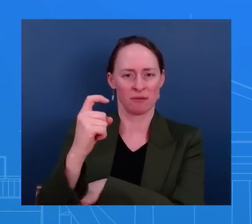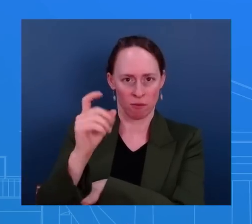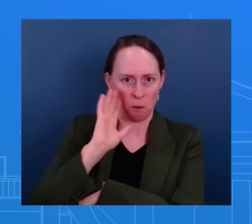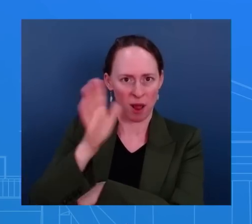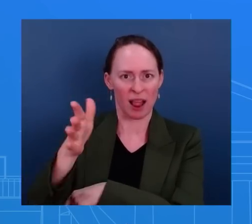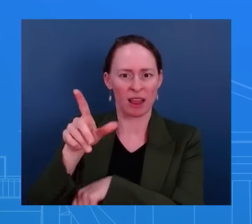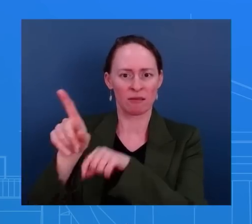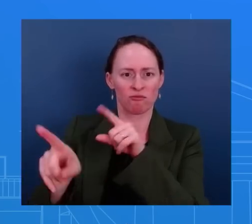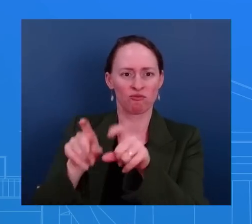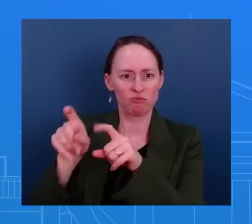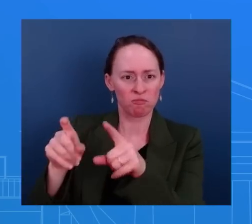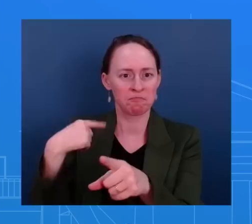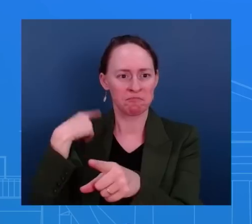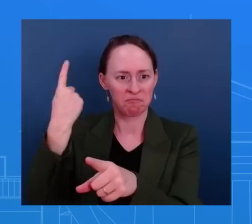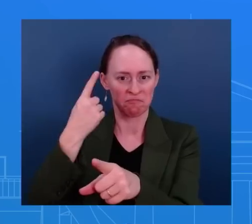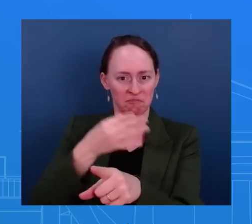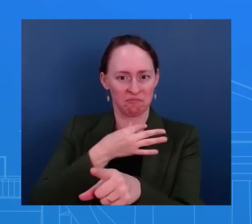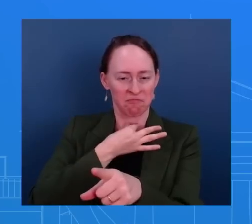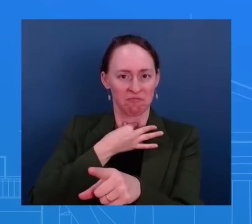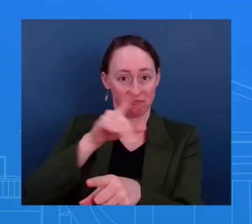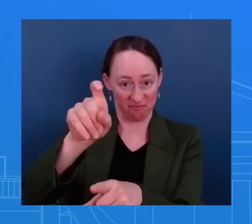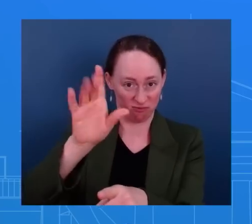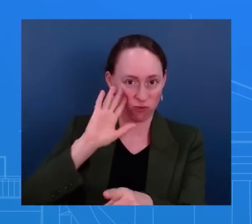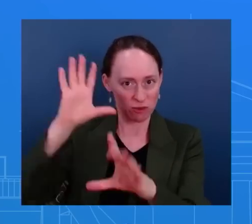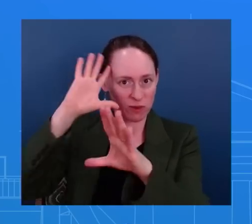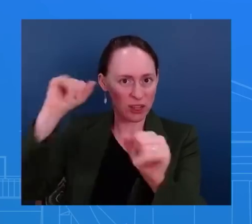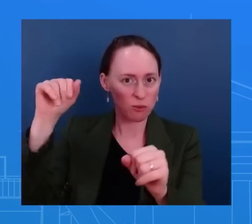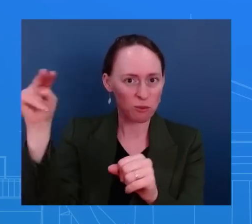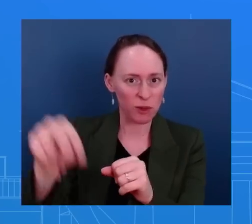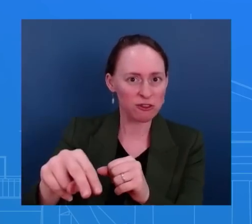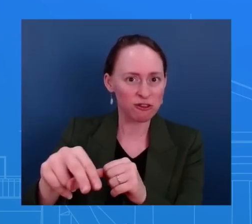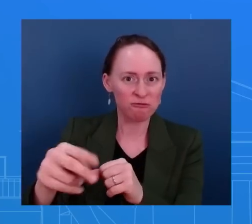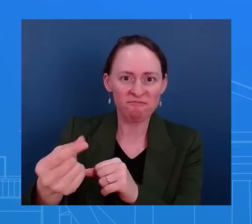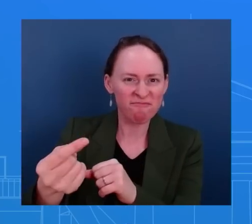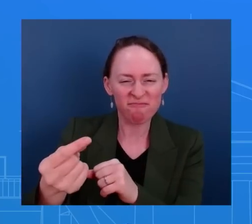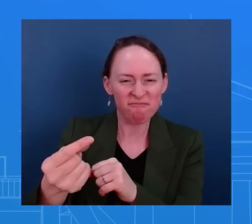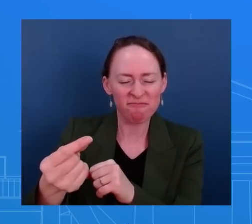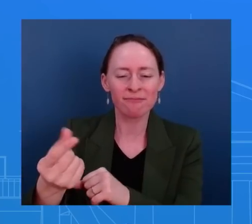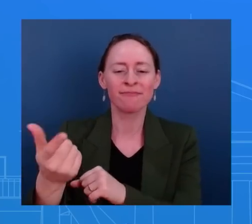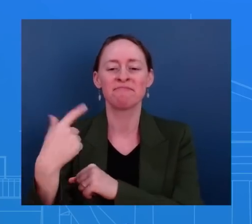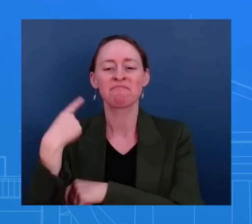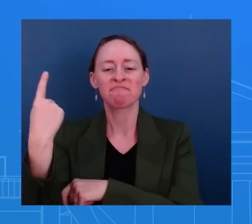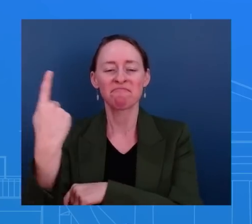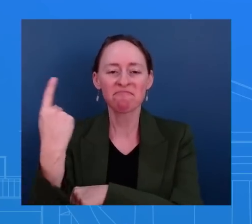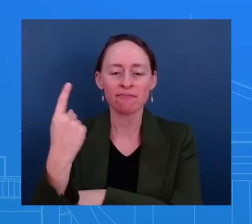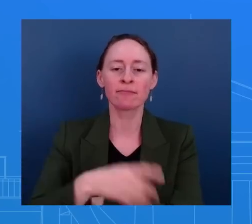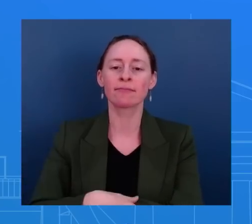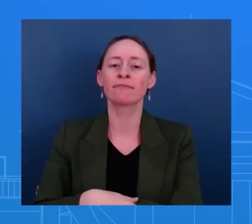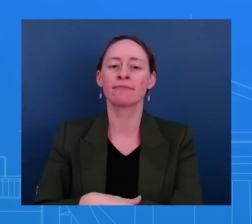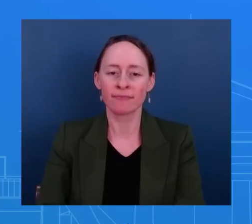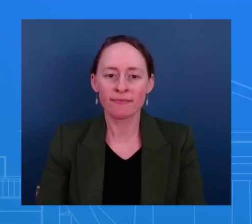But I -- I think that misinformation on Twitter is not just a campaign issue.